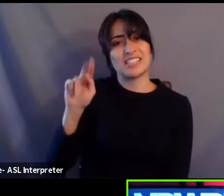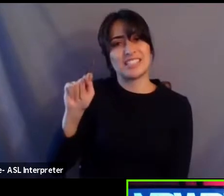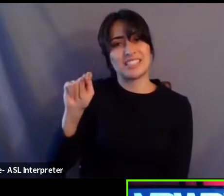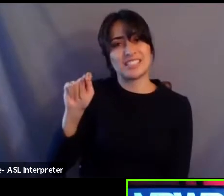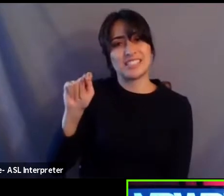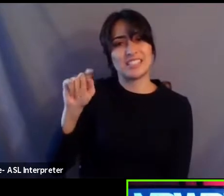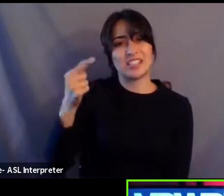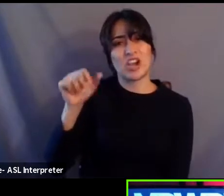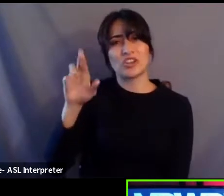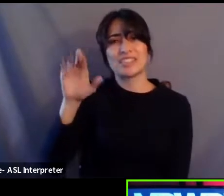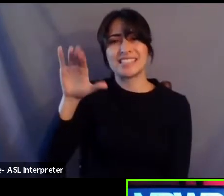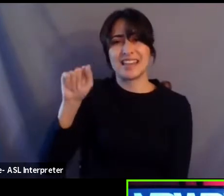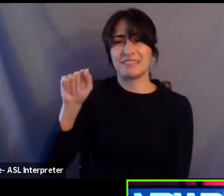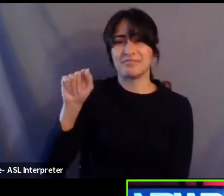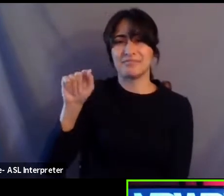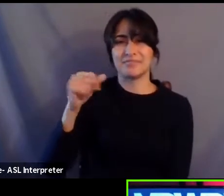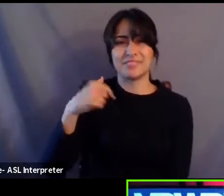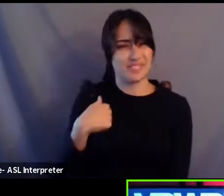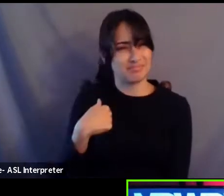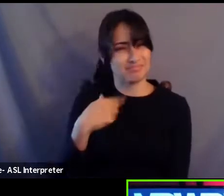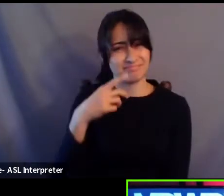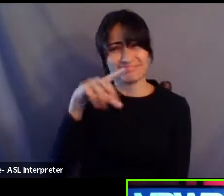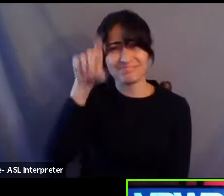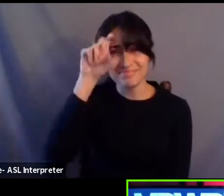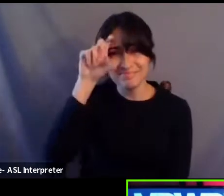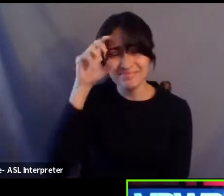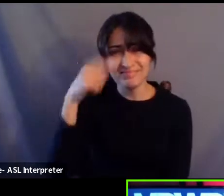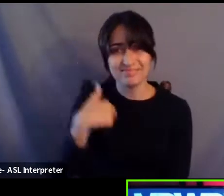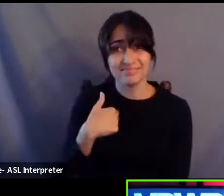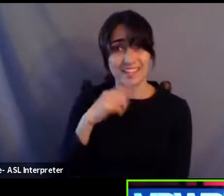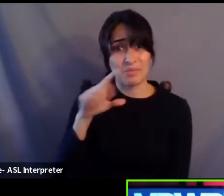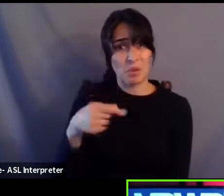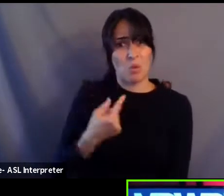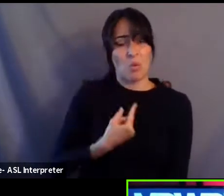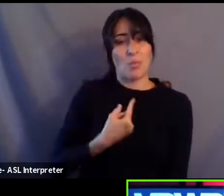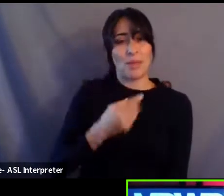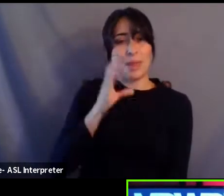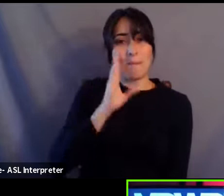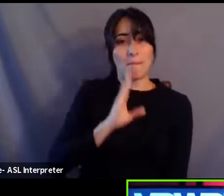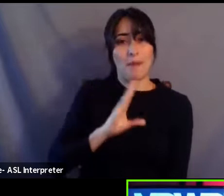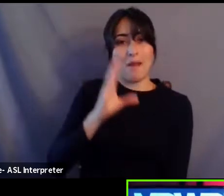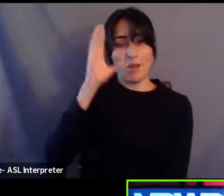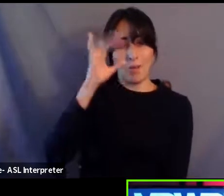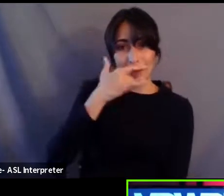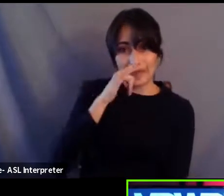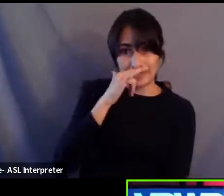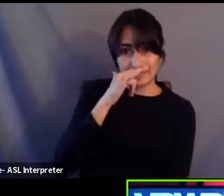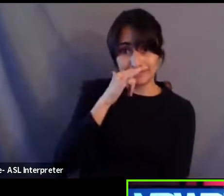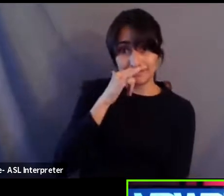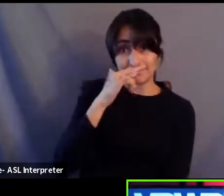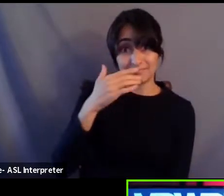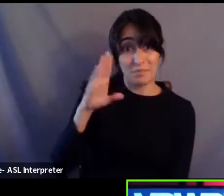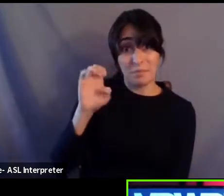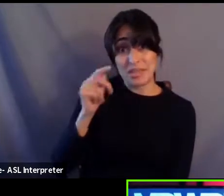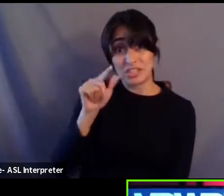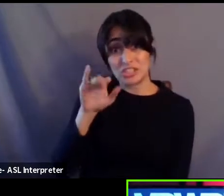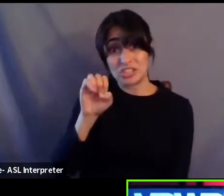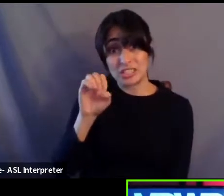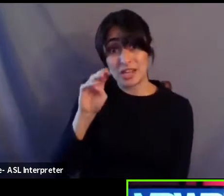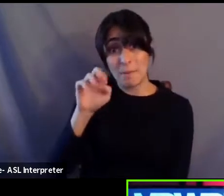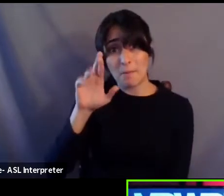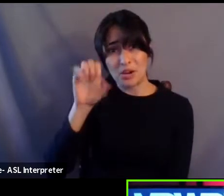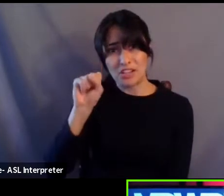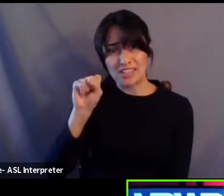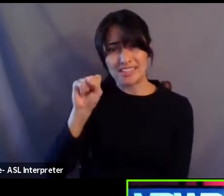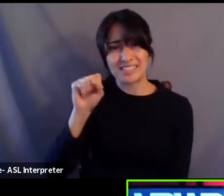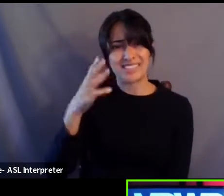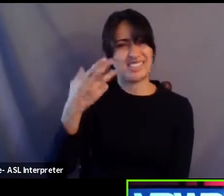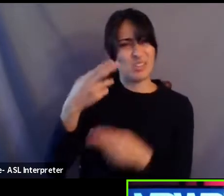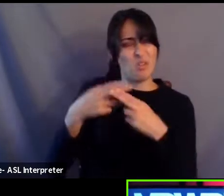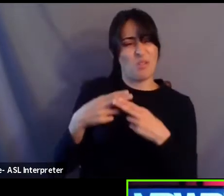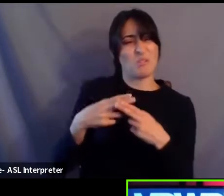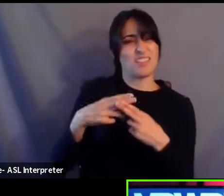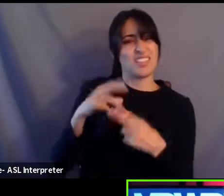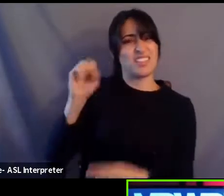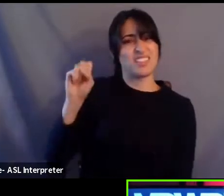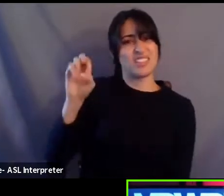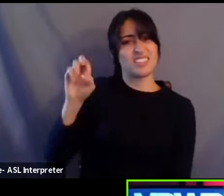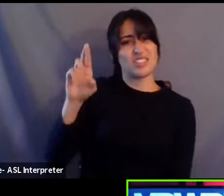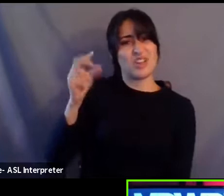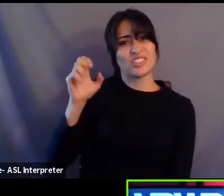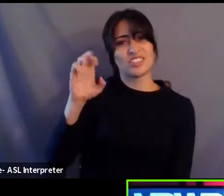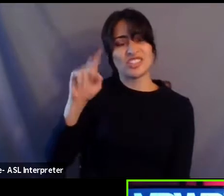I am the only brown kid. And he called me Sergeant Garcia and I was like what does that mean? Why is